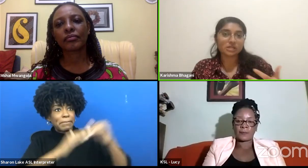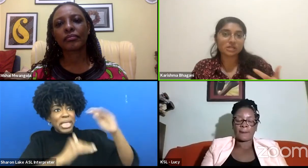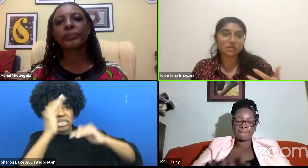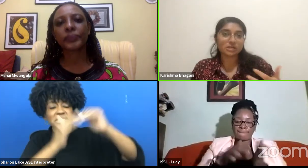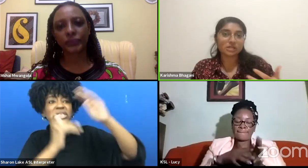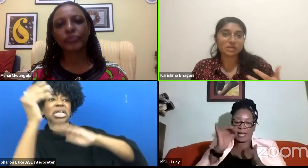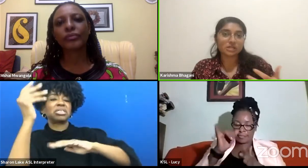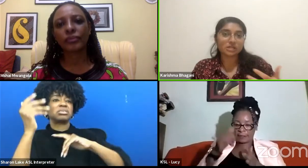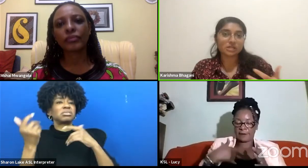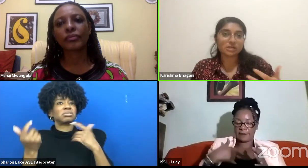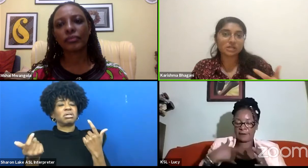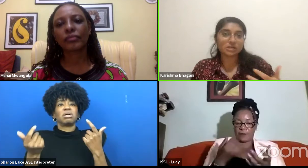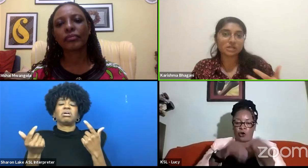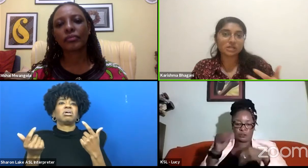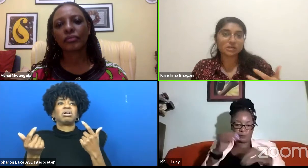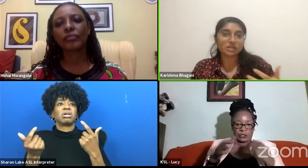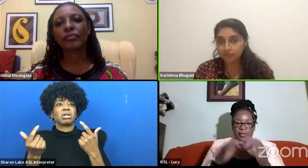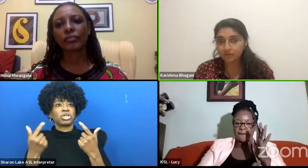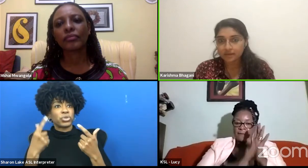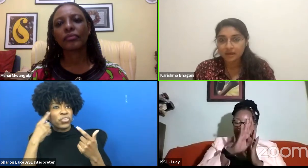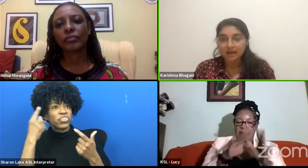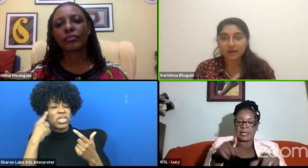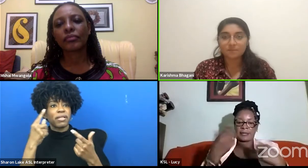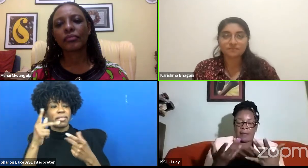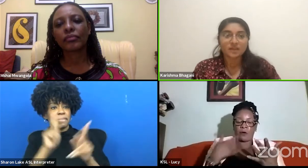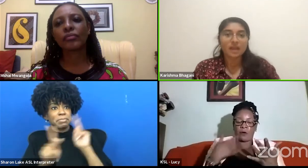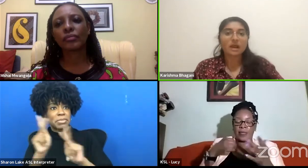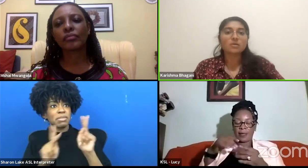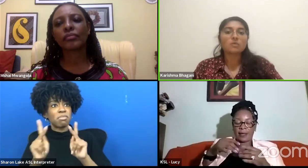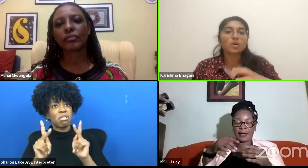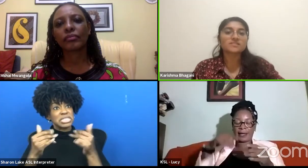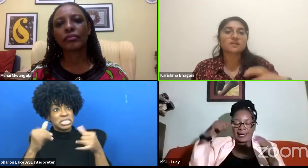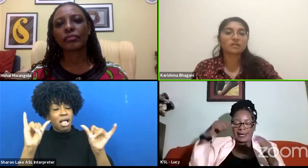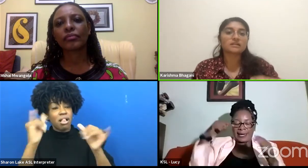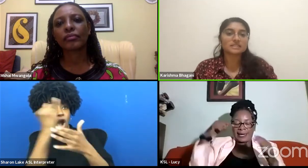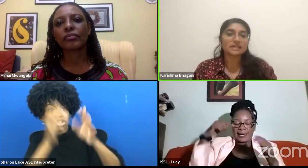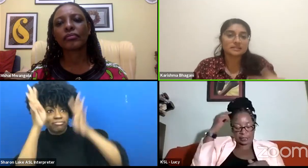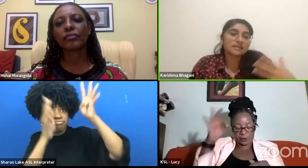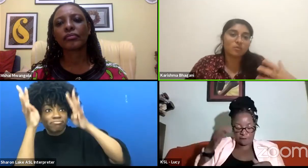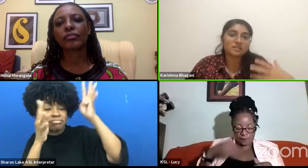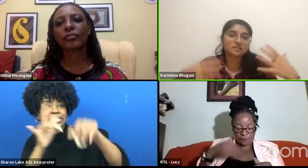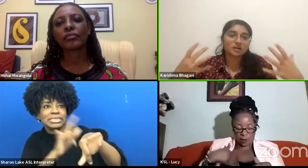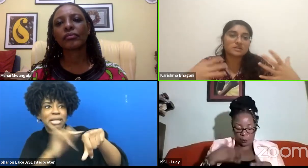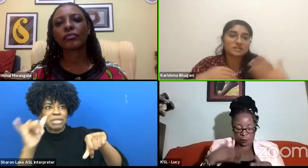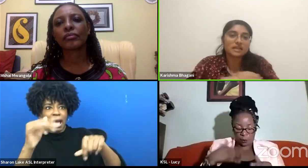and the critical thinking of our people and what is the current state of the arts?